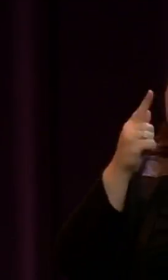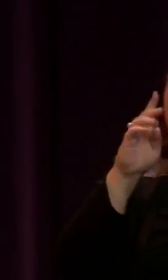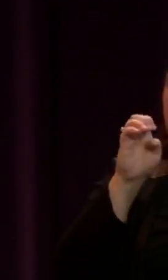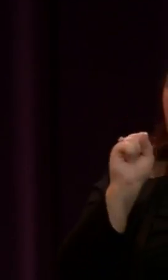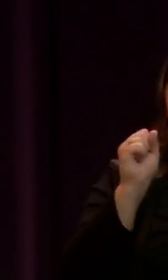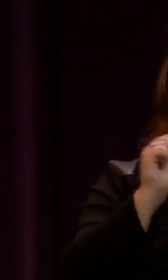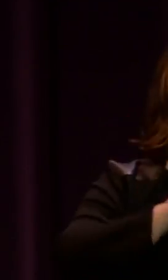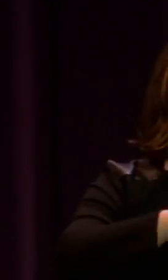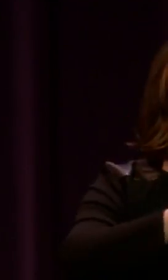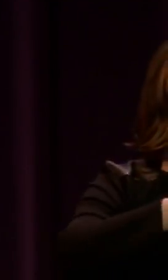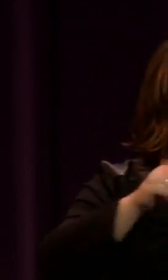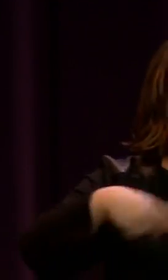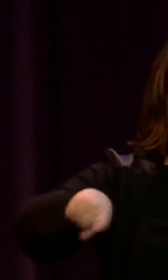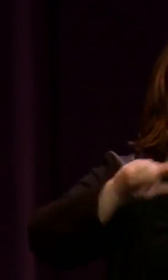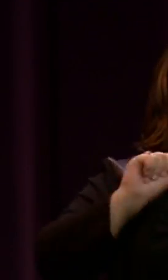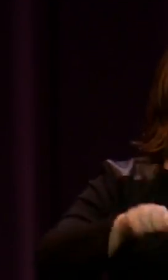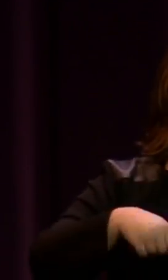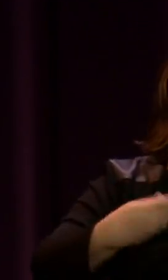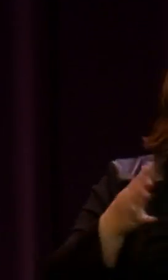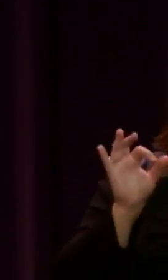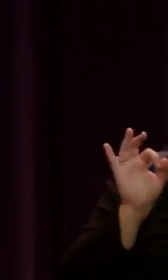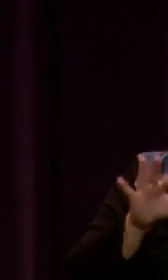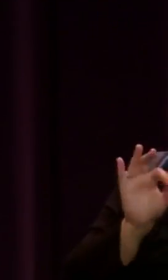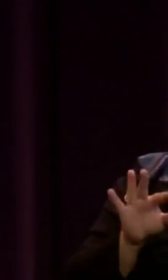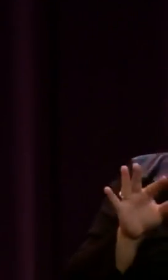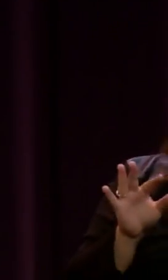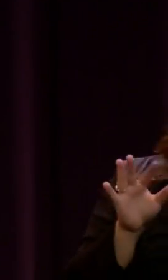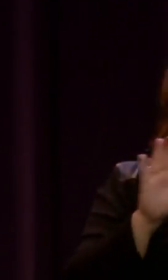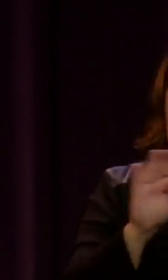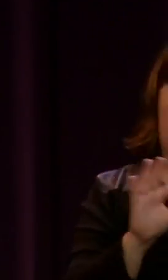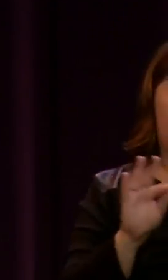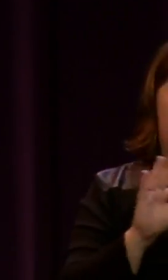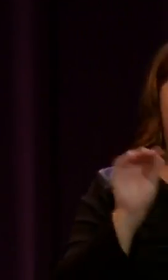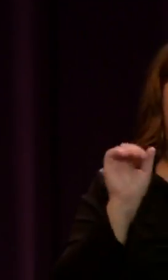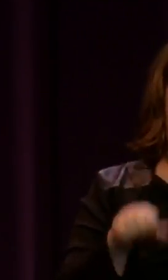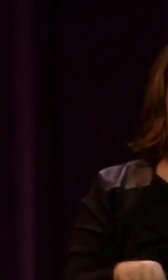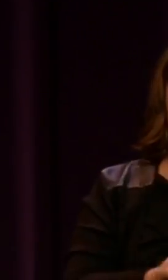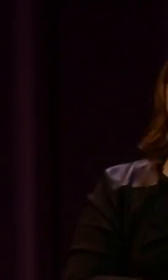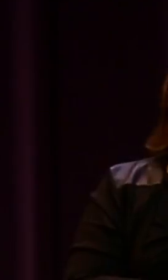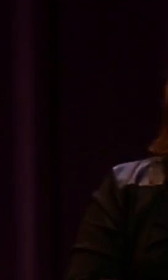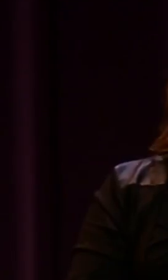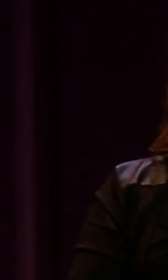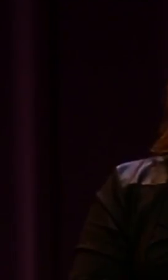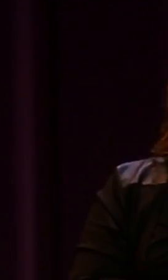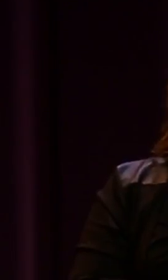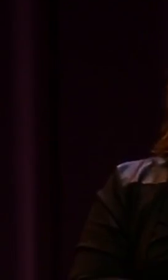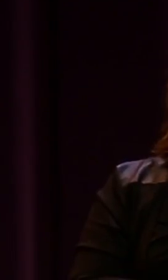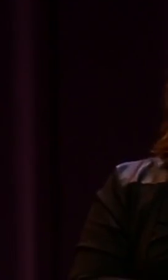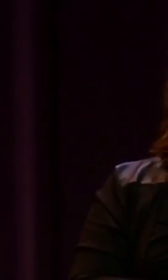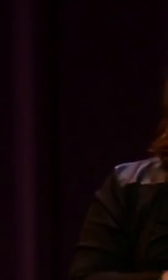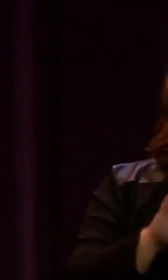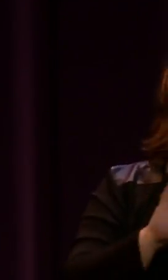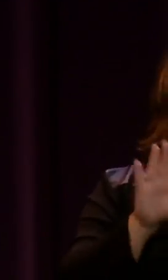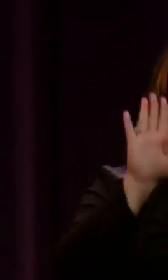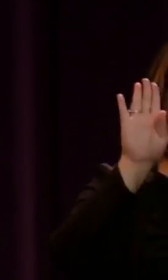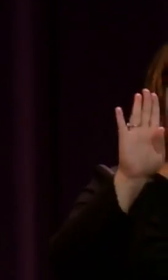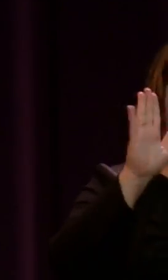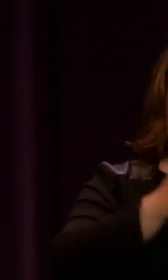ALL OF YOU HAVE THE OPPORTUNITY TO PROVIDE INPUT. ALL OF YOU HAVE THE OPPORTUNITY TO PROVIDE COMMENT. TESTIMONY WILL FOLLOW THE RULES ESTABLISHED IN THE PUBLIC